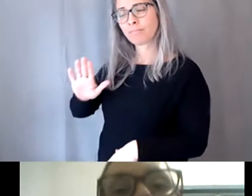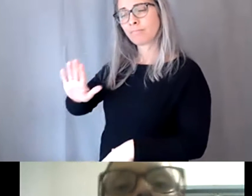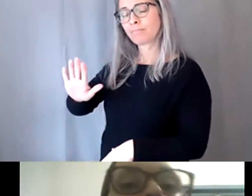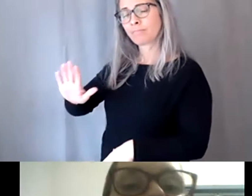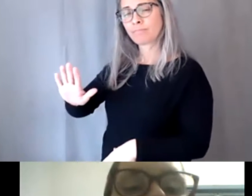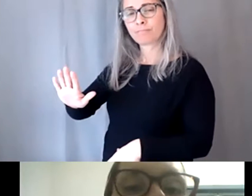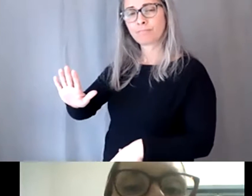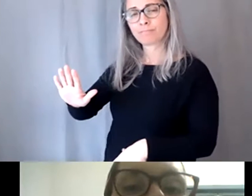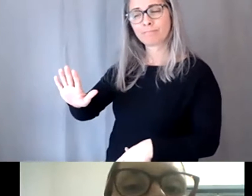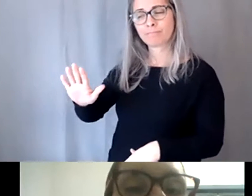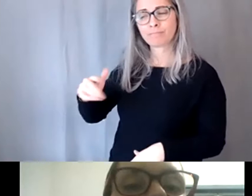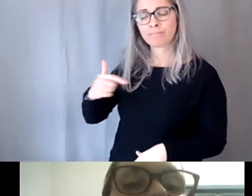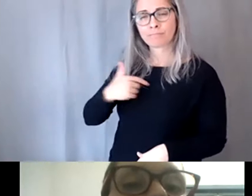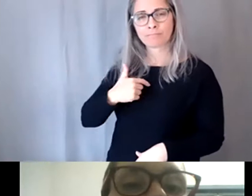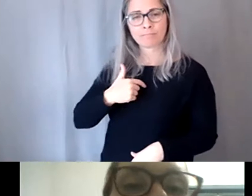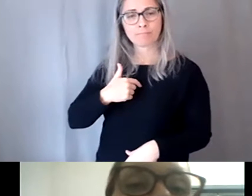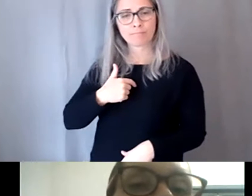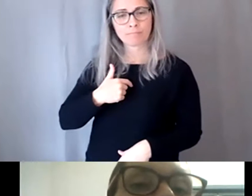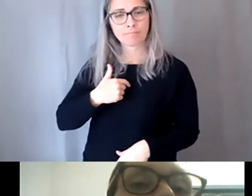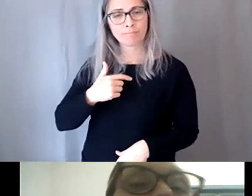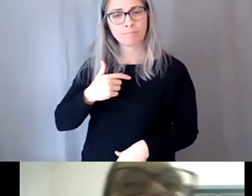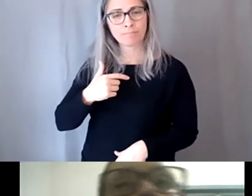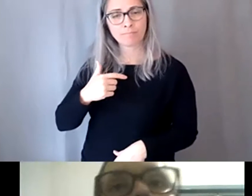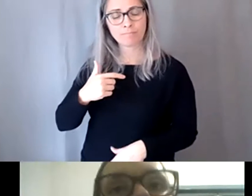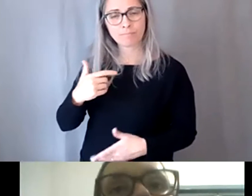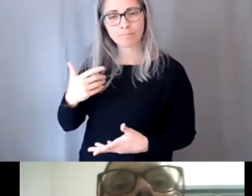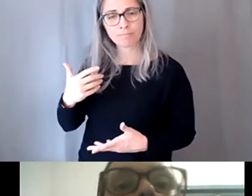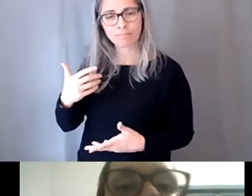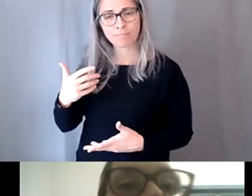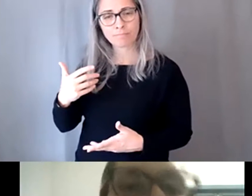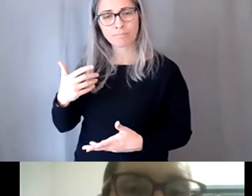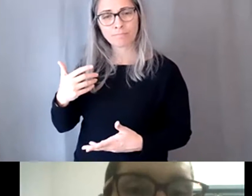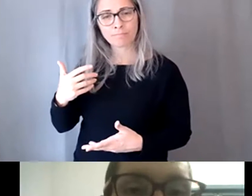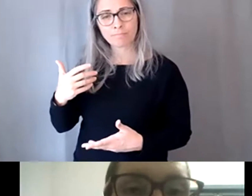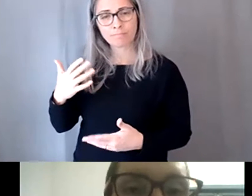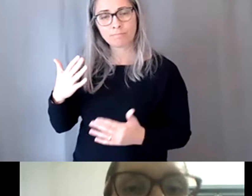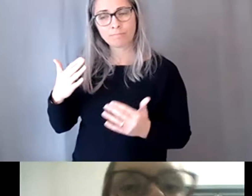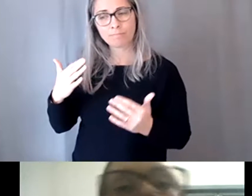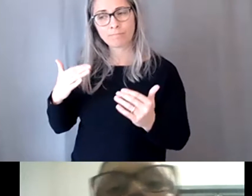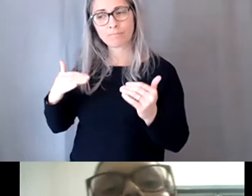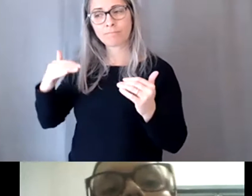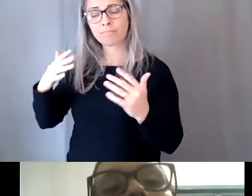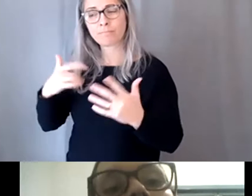they are seen that are under threat for the